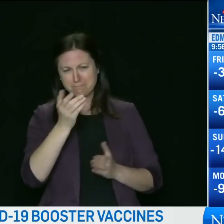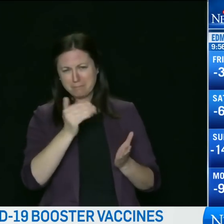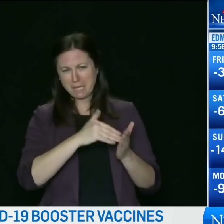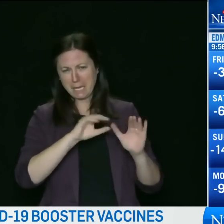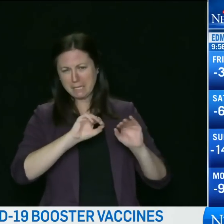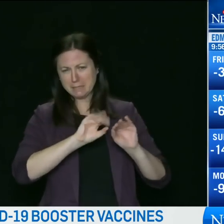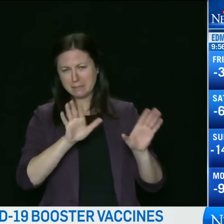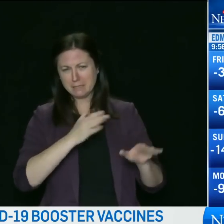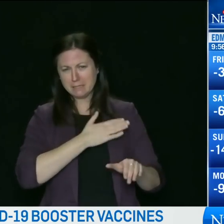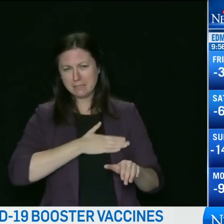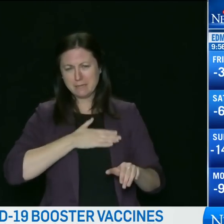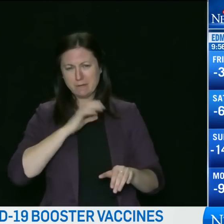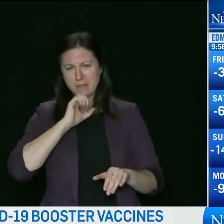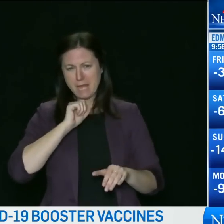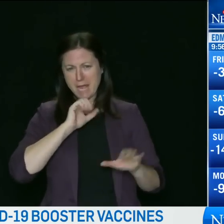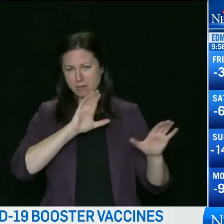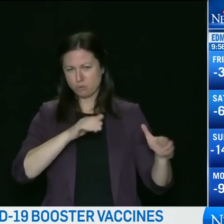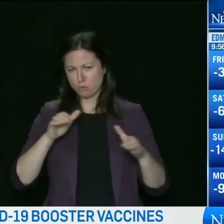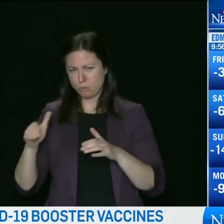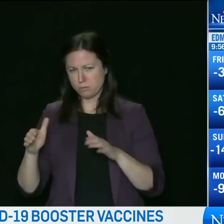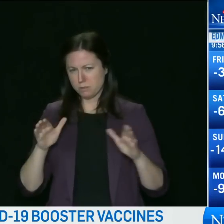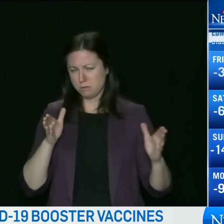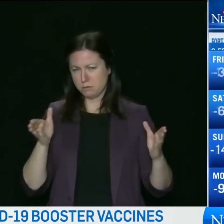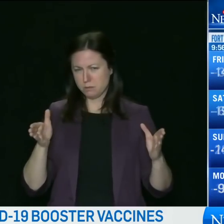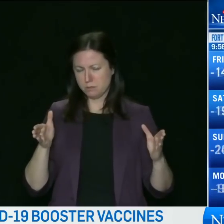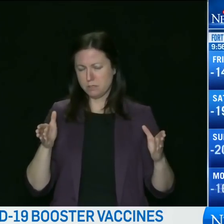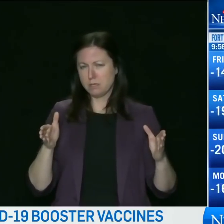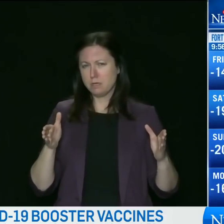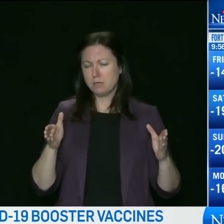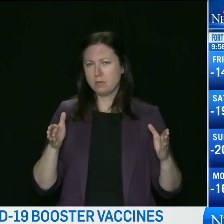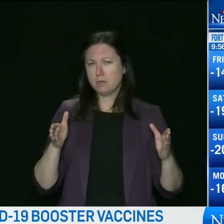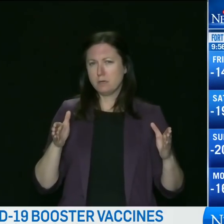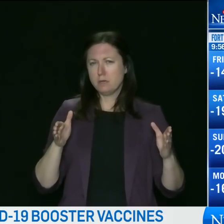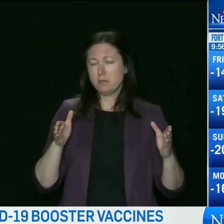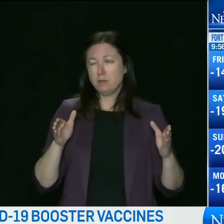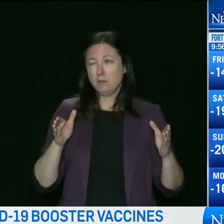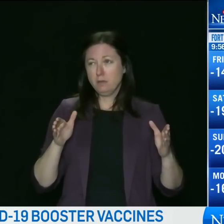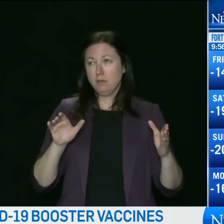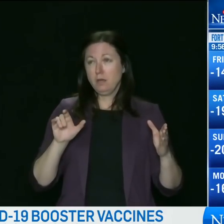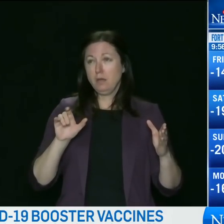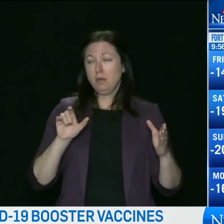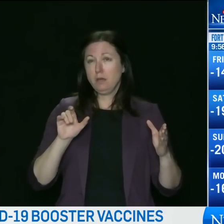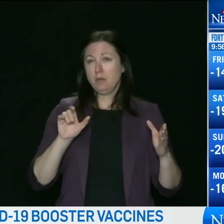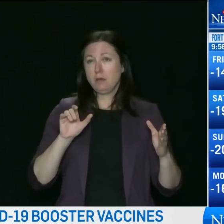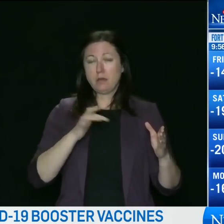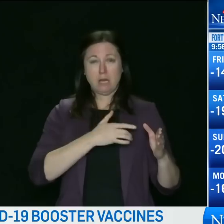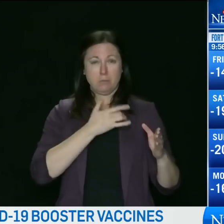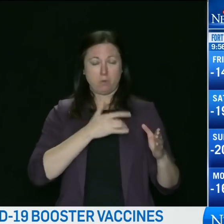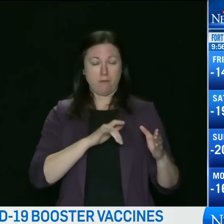THE NEXT FROM CORMAC McSWEENEY FROM CTV NEWS. Reporter: I'M LOOKING FOR